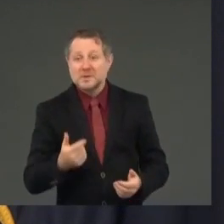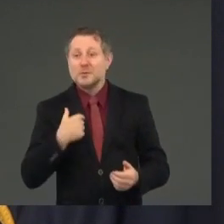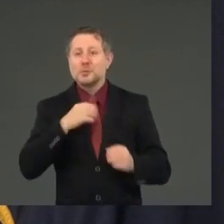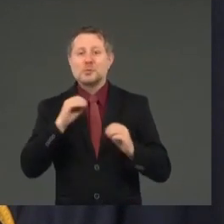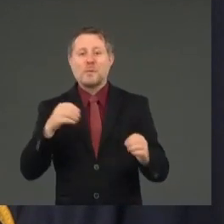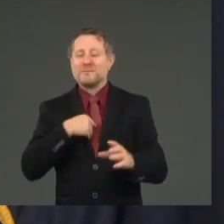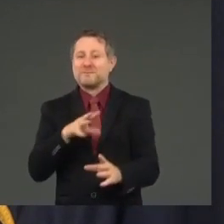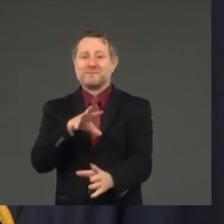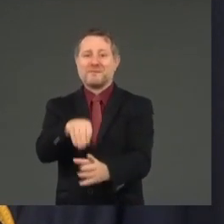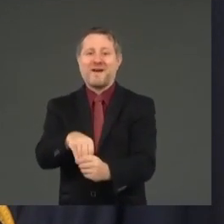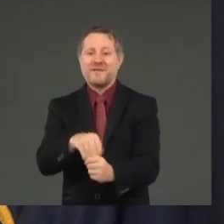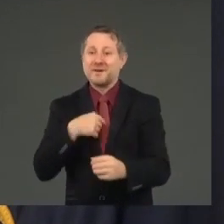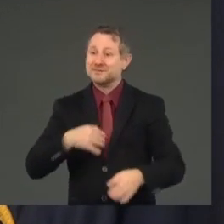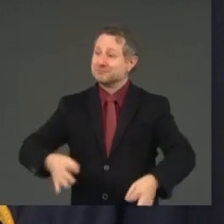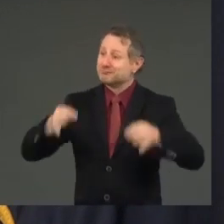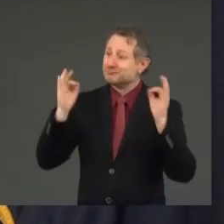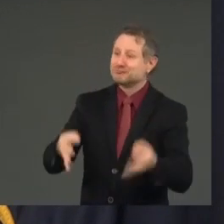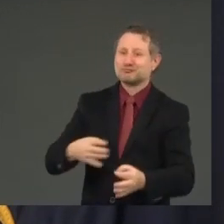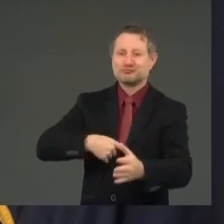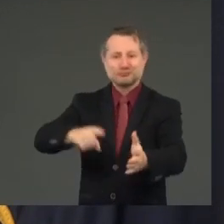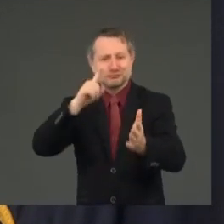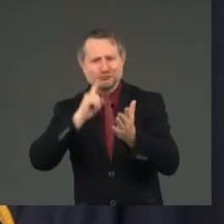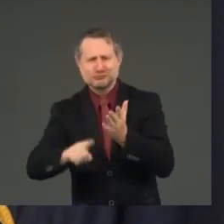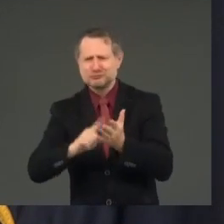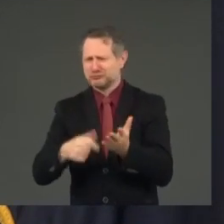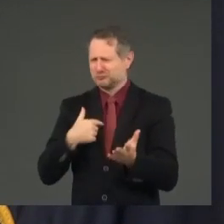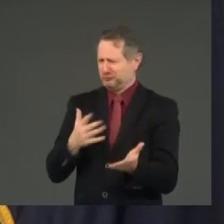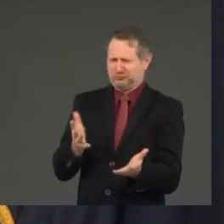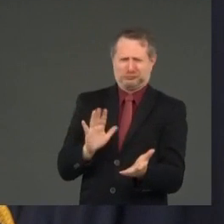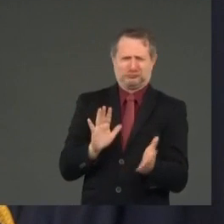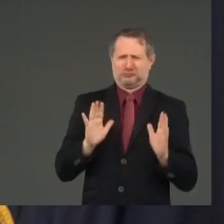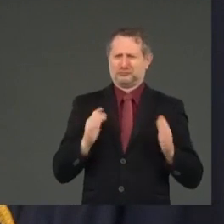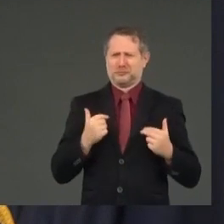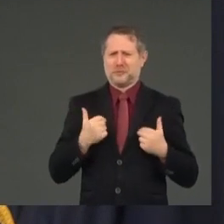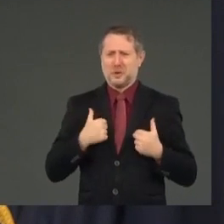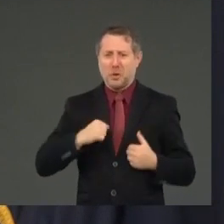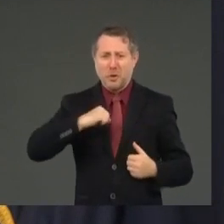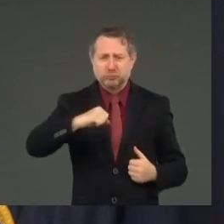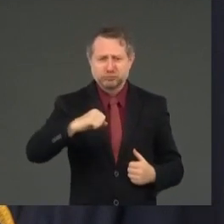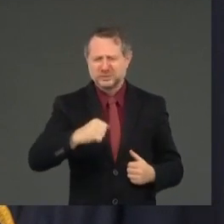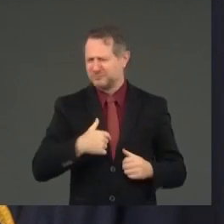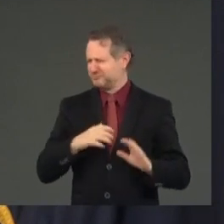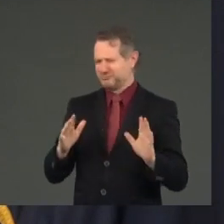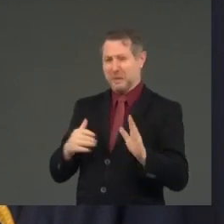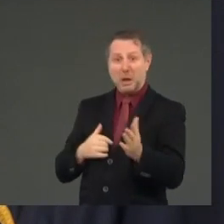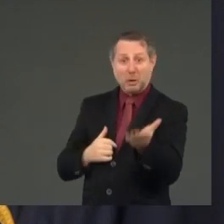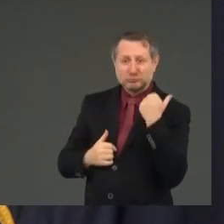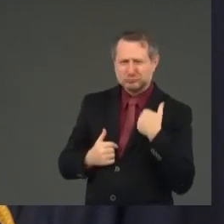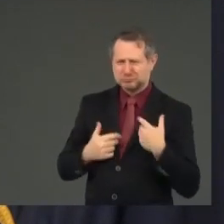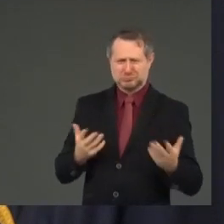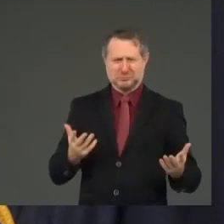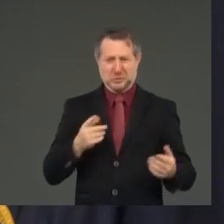IT IS IRRELEVANT TO ME. I HAVE NO ROLE IN DETERMINING A